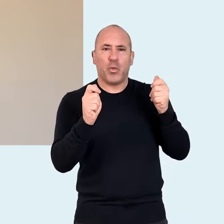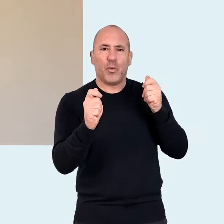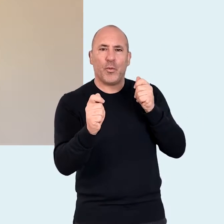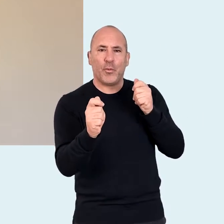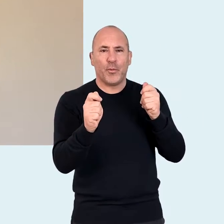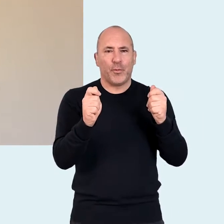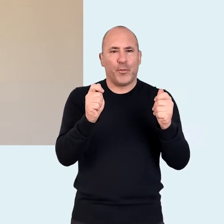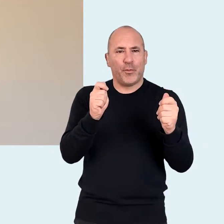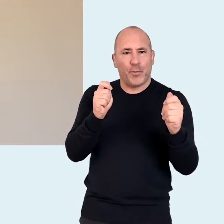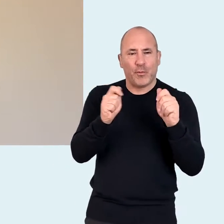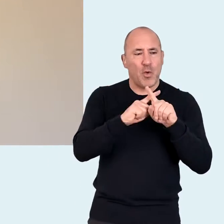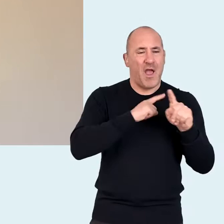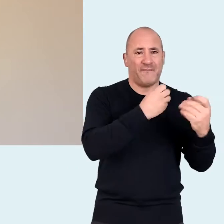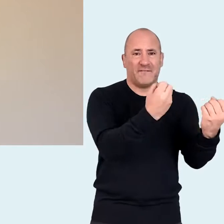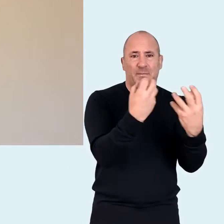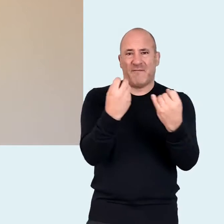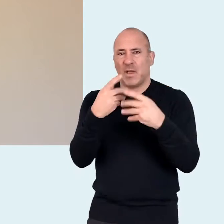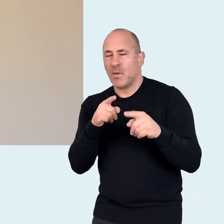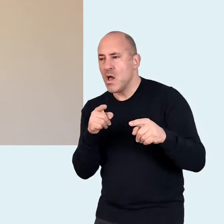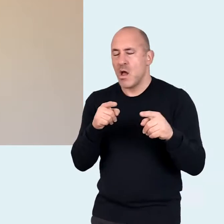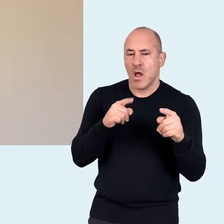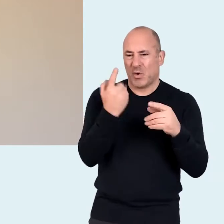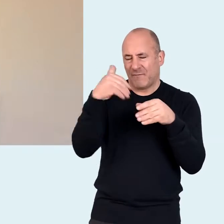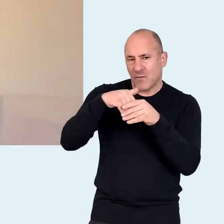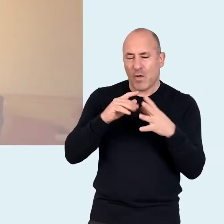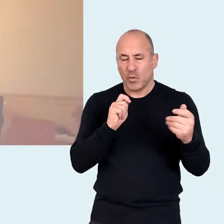from all of your members and those that are central to your work.